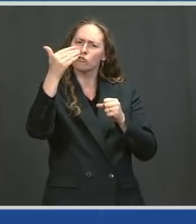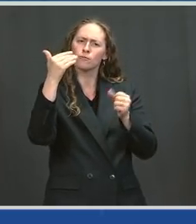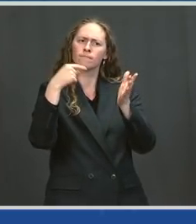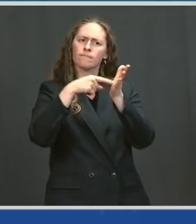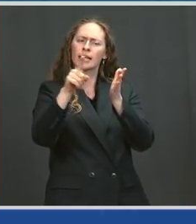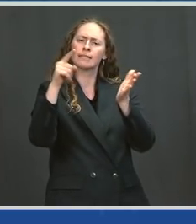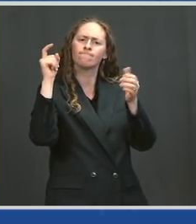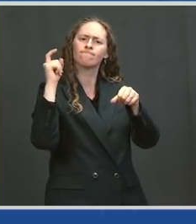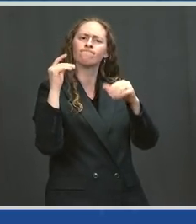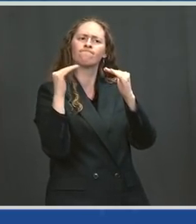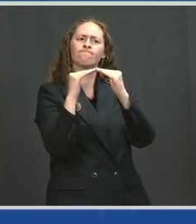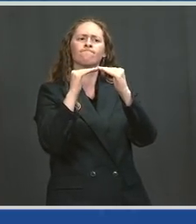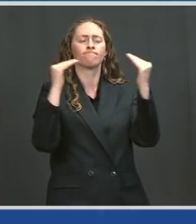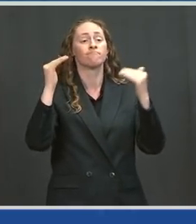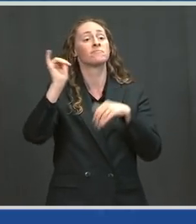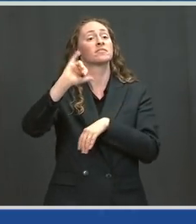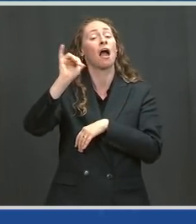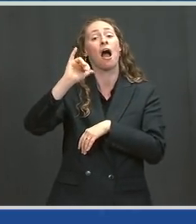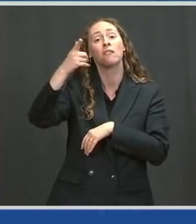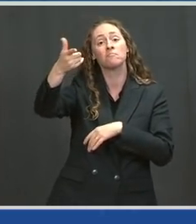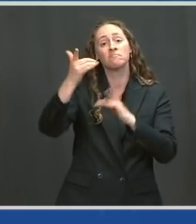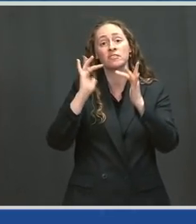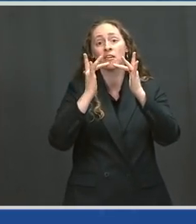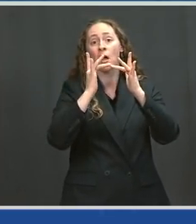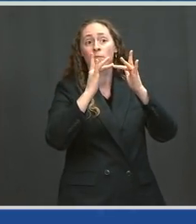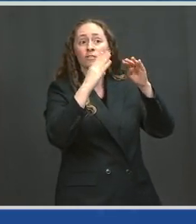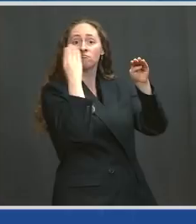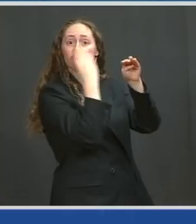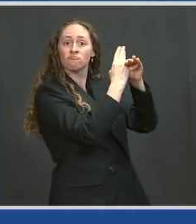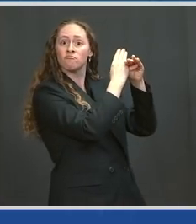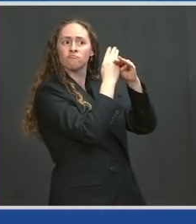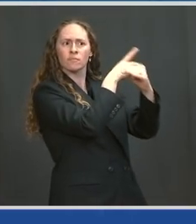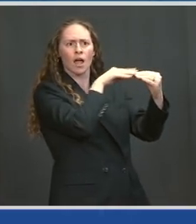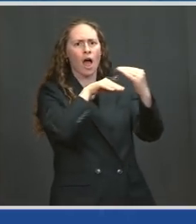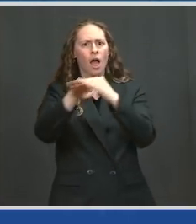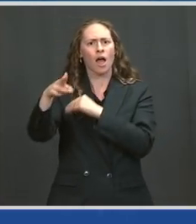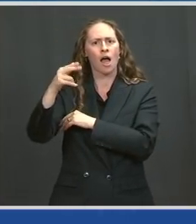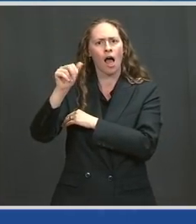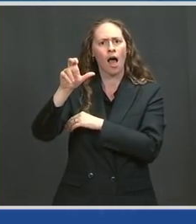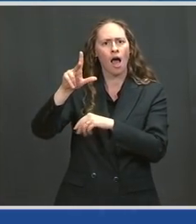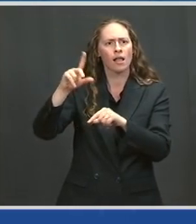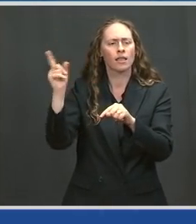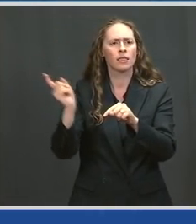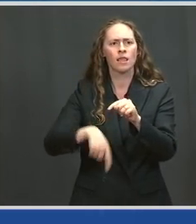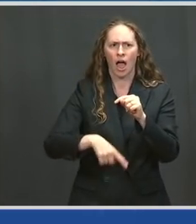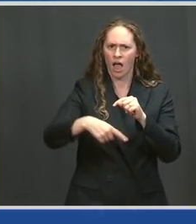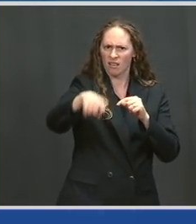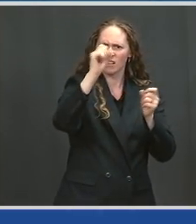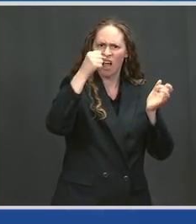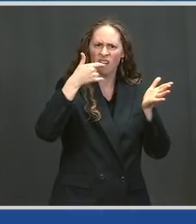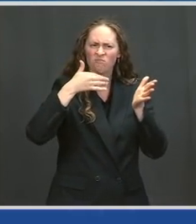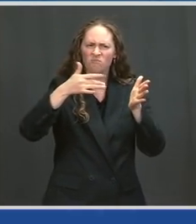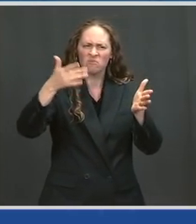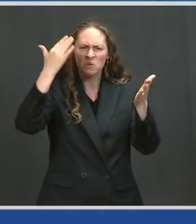The reason why their students are equally able to learn as well and get the good paying jobs that start at 90 and $100,000 --